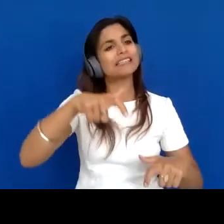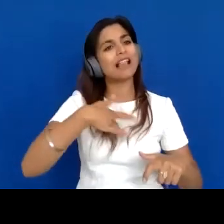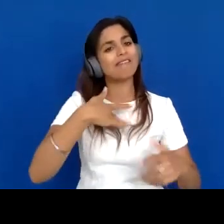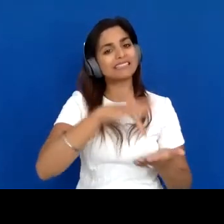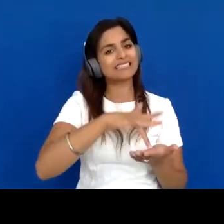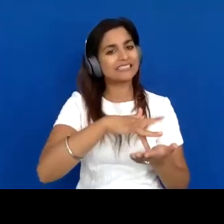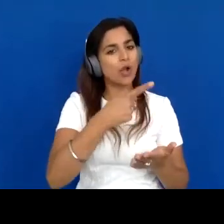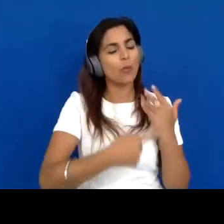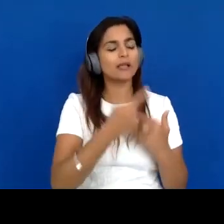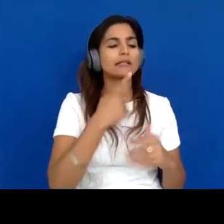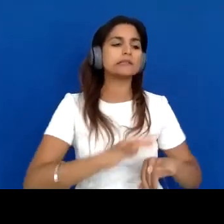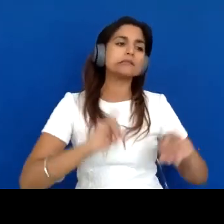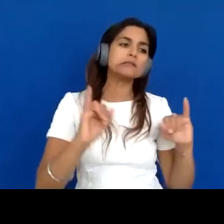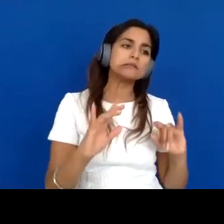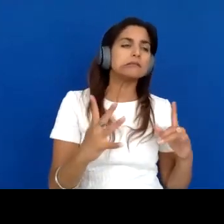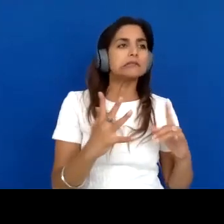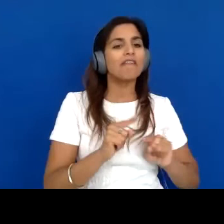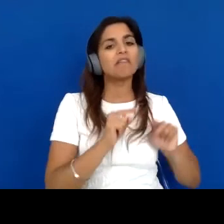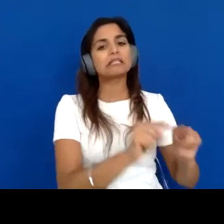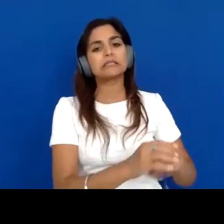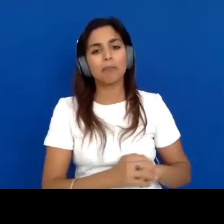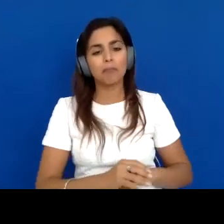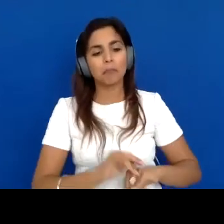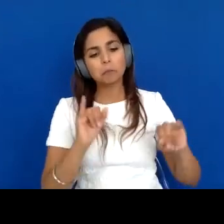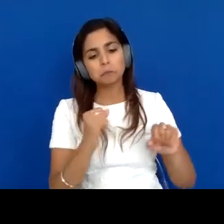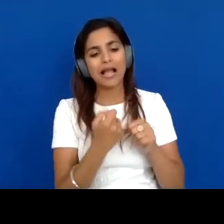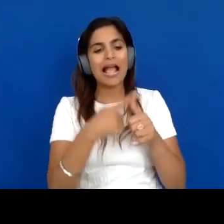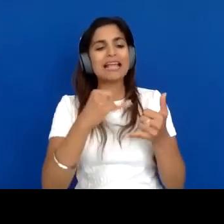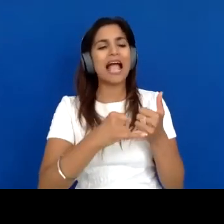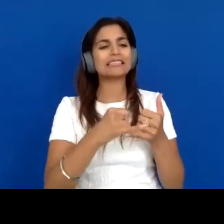the gas affected by making Bhopal a survivors only legible in terms of